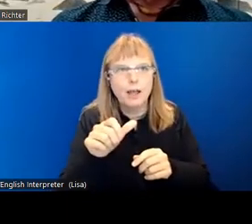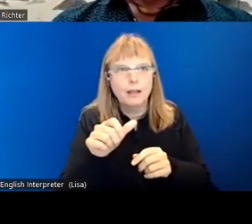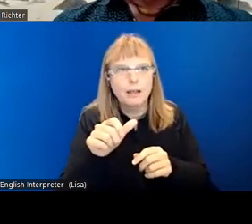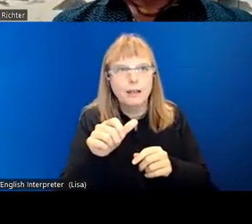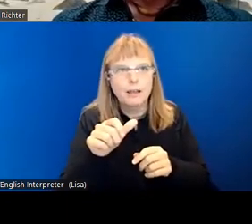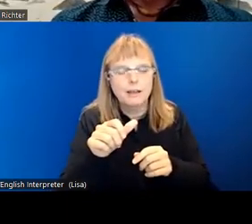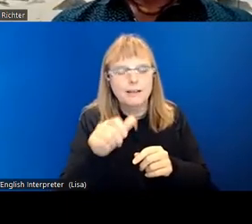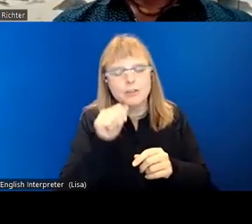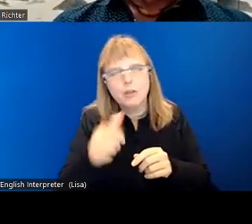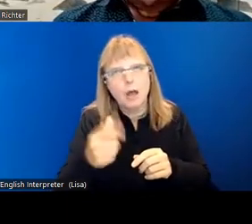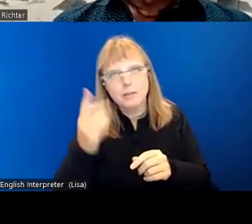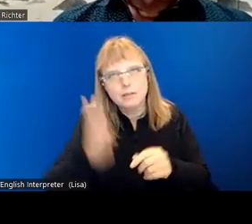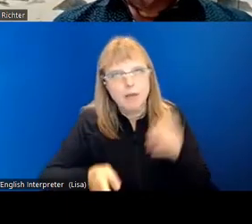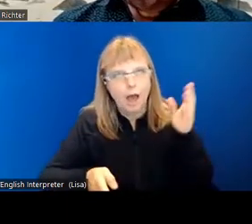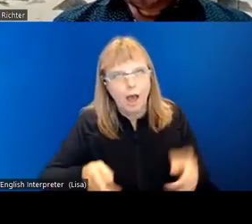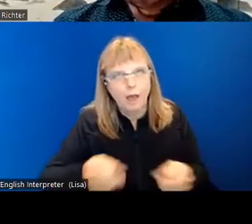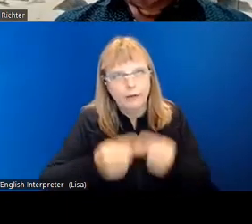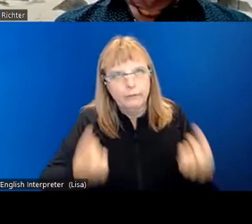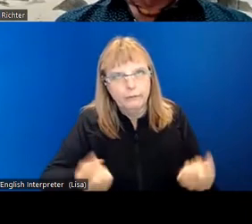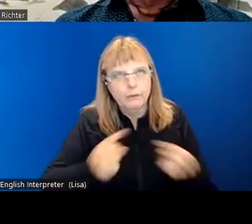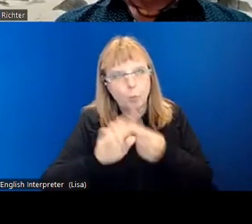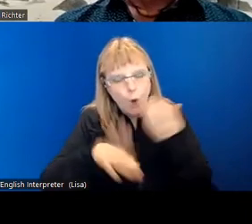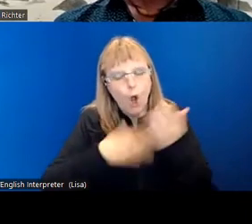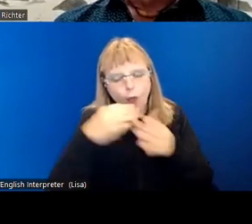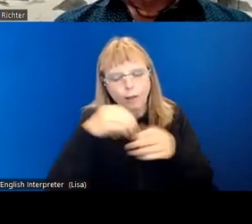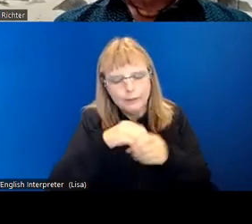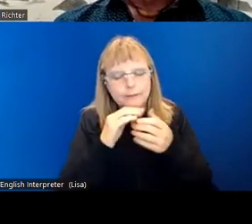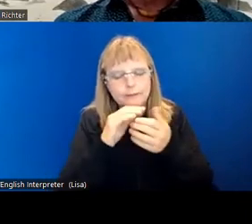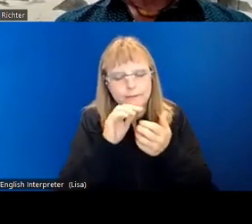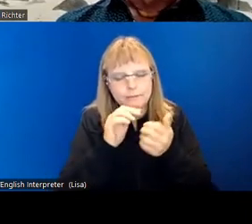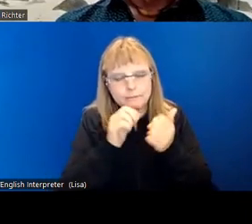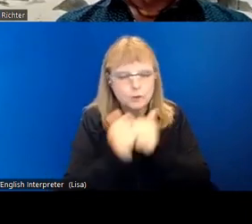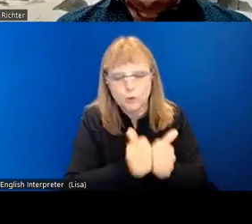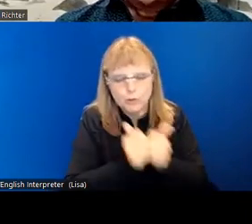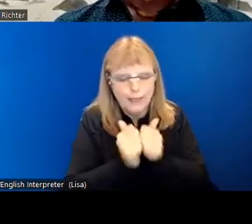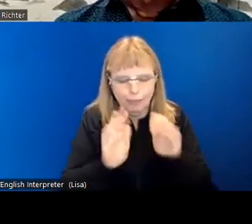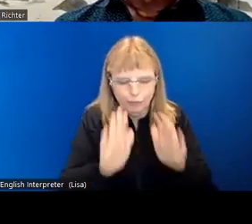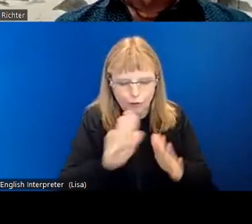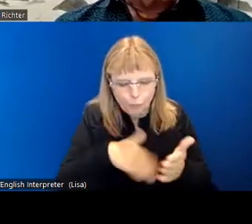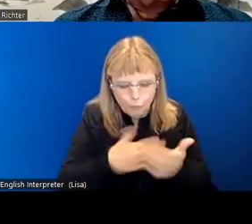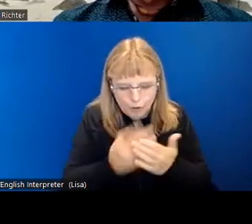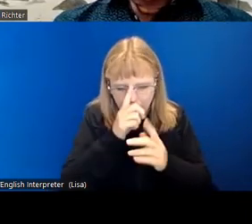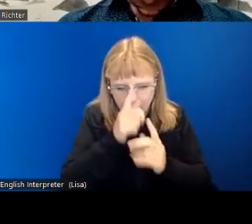I mean, we're all in this together and we all have the same goal and objective